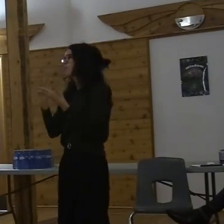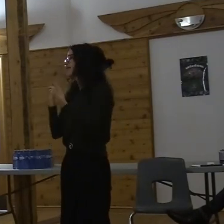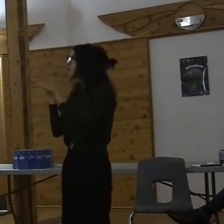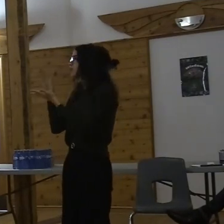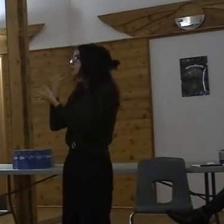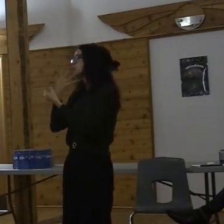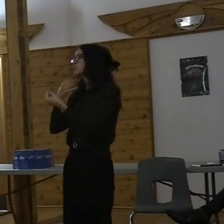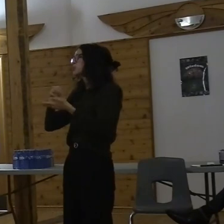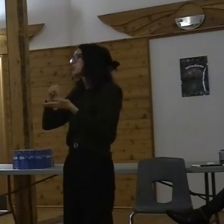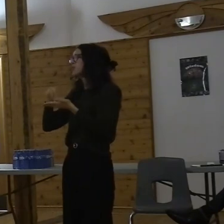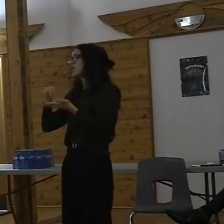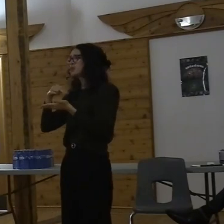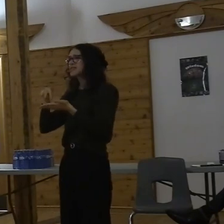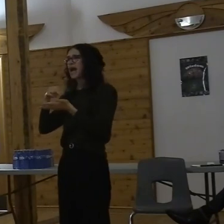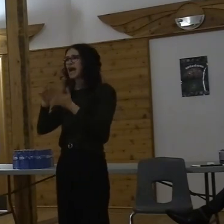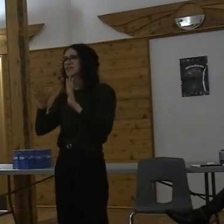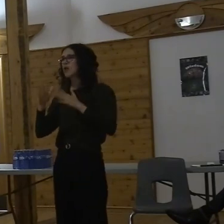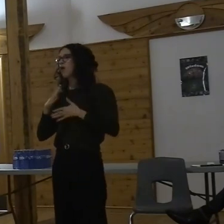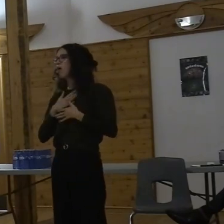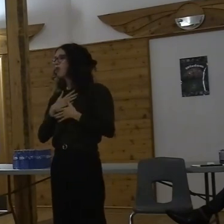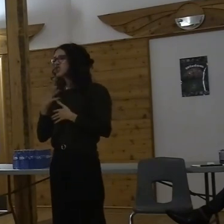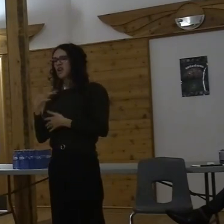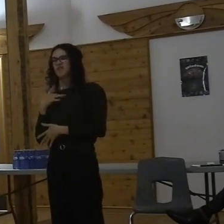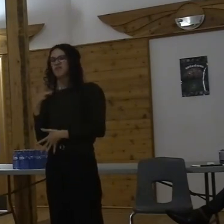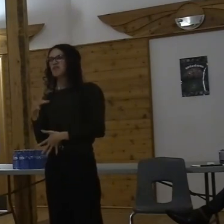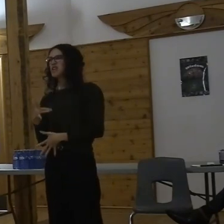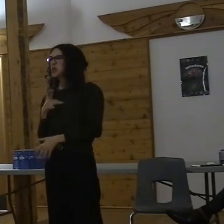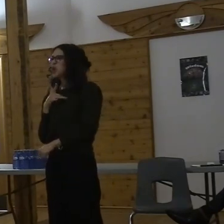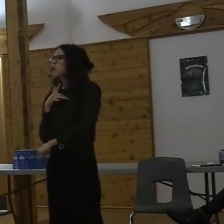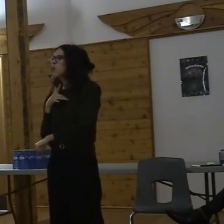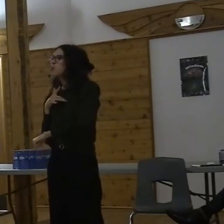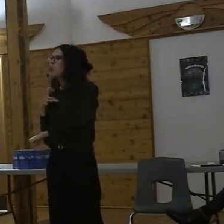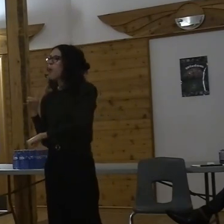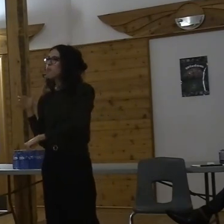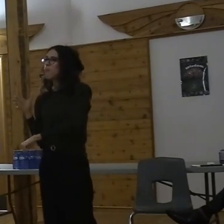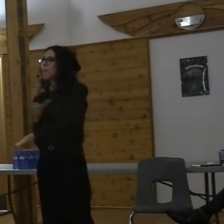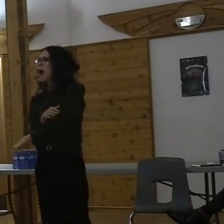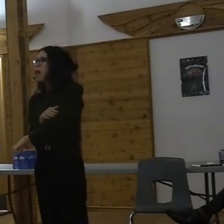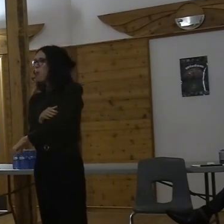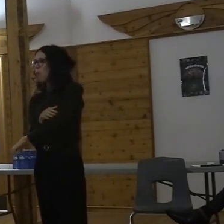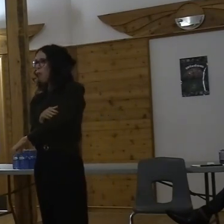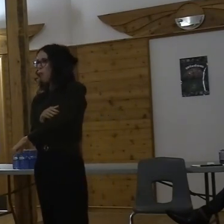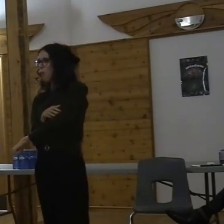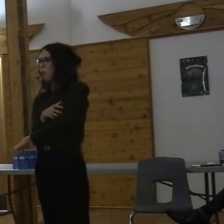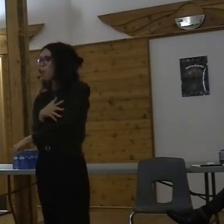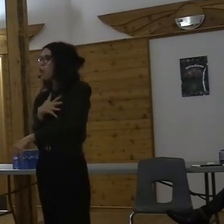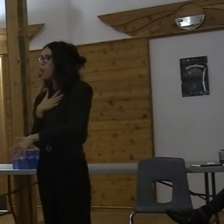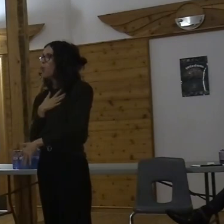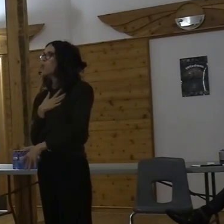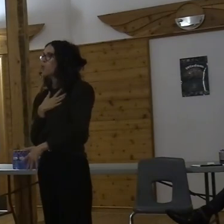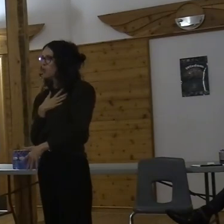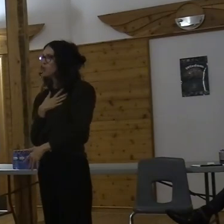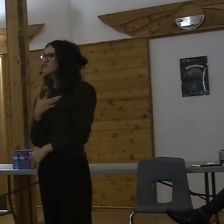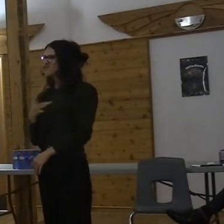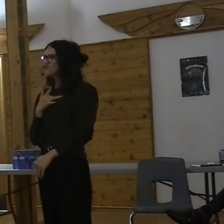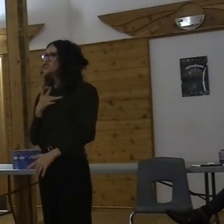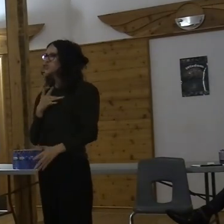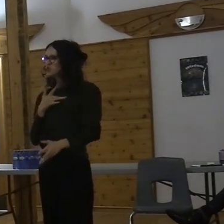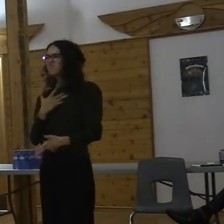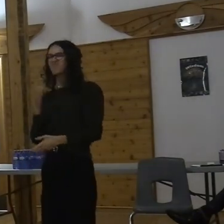and up. That was power power in here